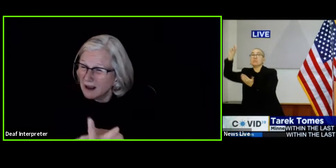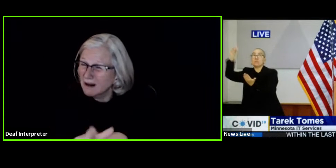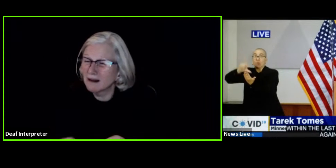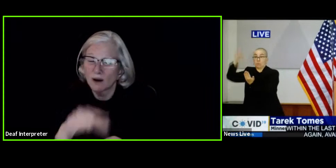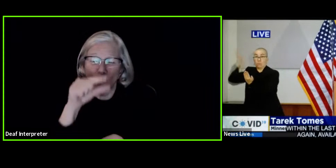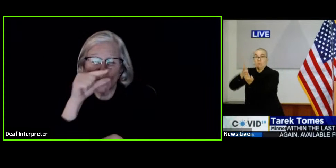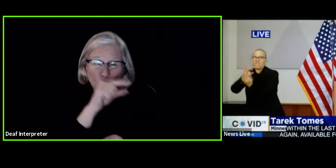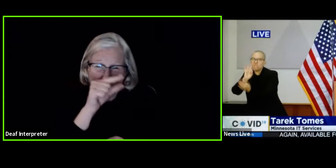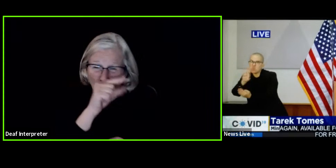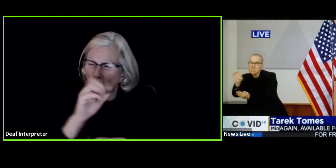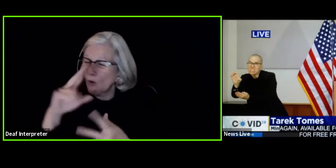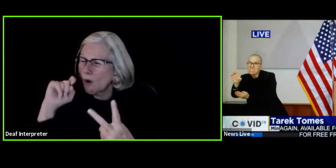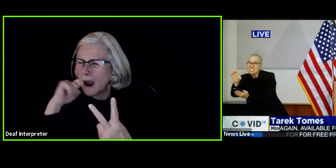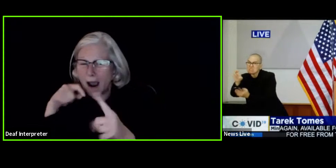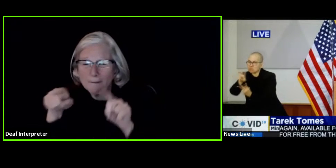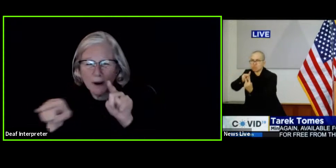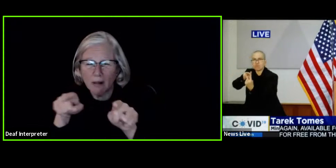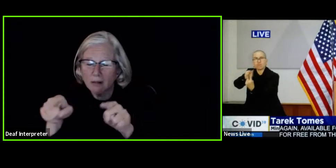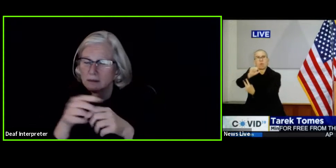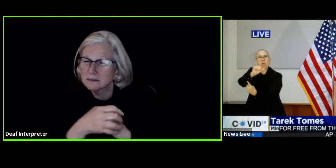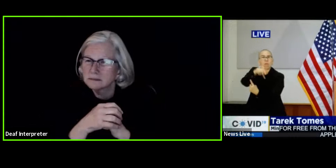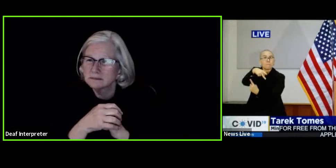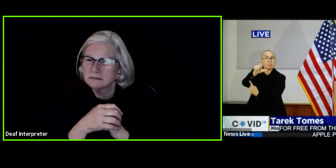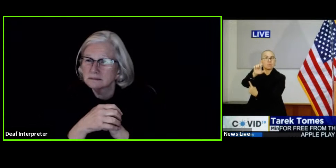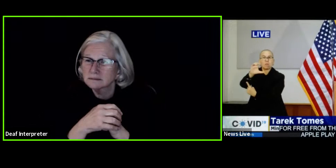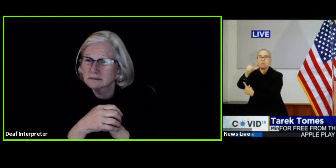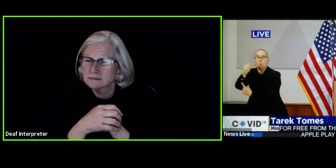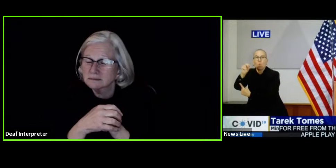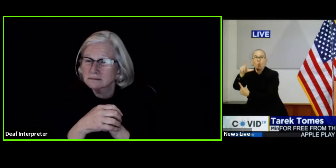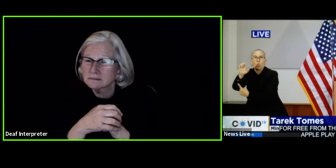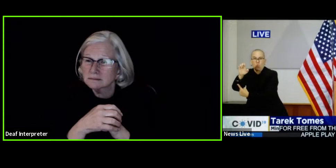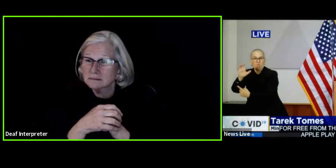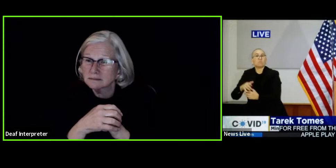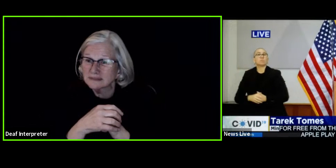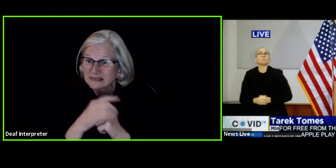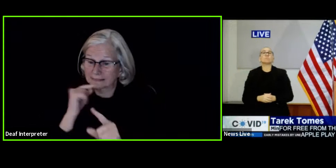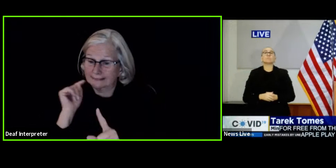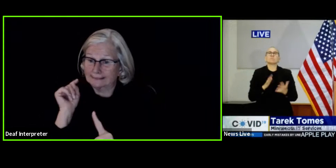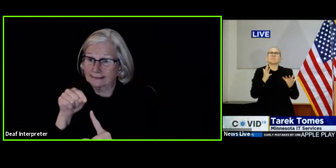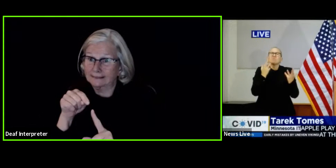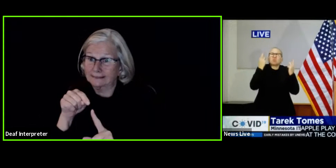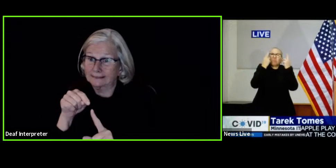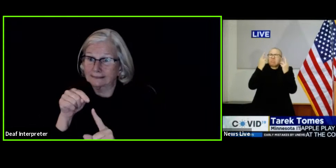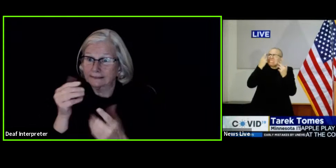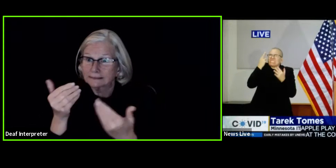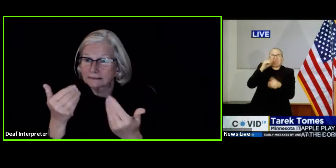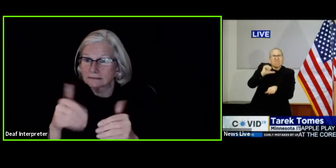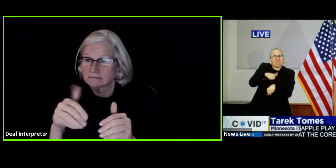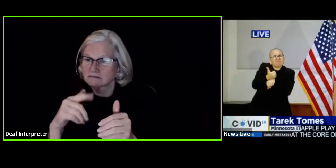FREE. AT THE CORE OF THIS WAS A GROUND-BREAKING PARTNERSHIP BETWEEN GOOGLE AND APPLE.